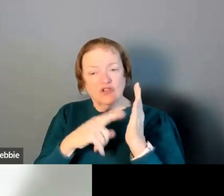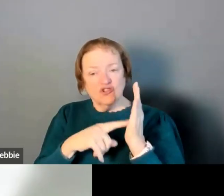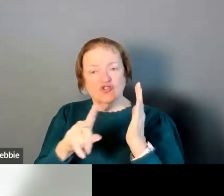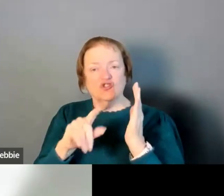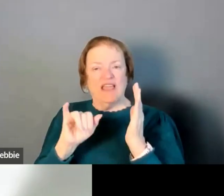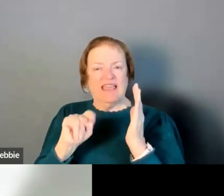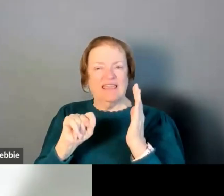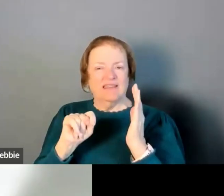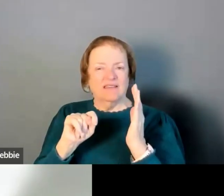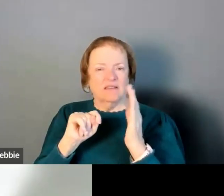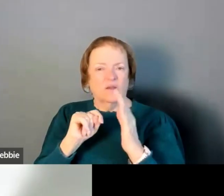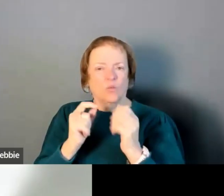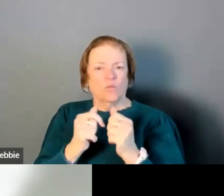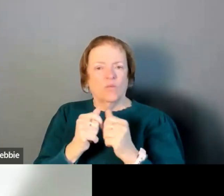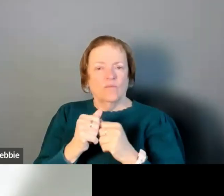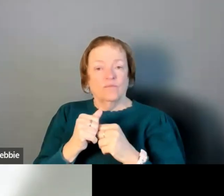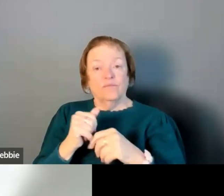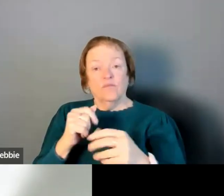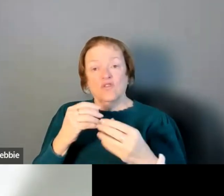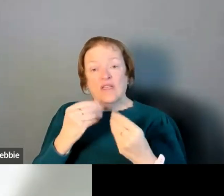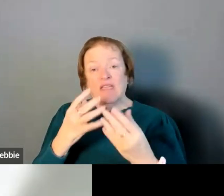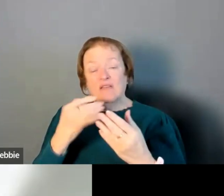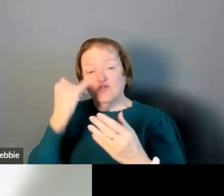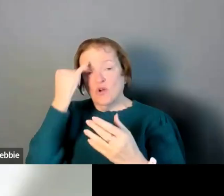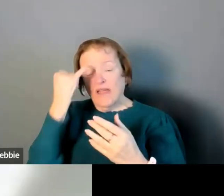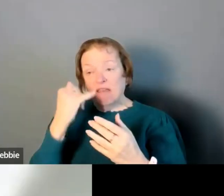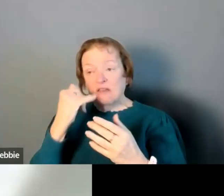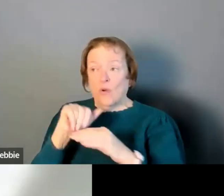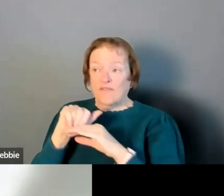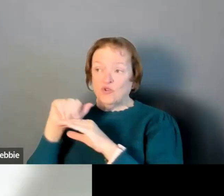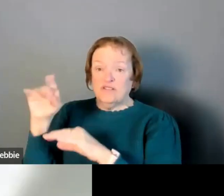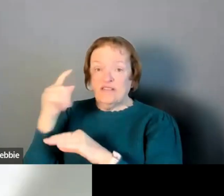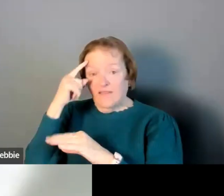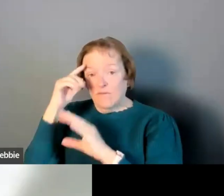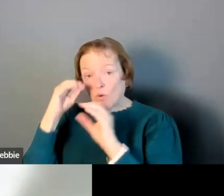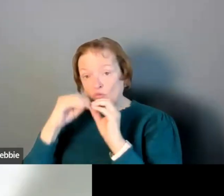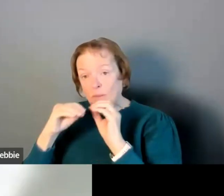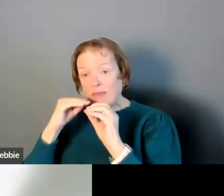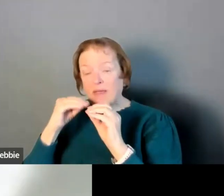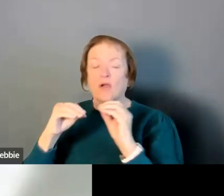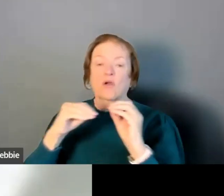this gives you an idea. Do I send this in for repair? Do I is it completely dead? And do I need